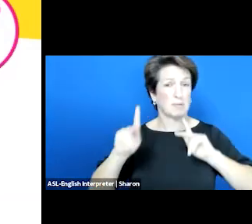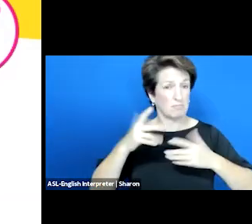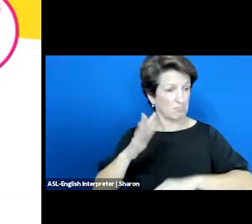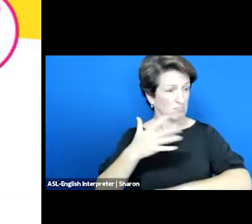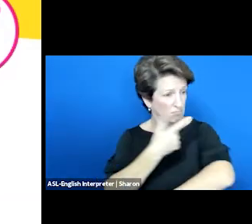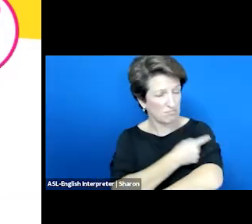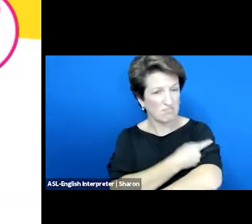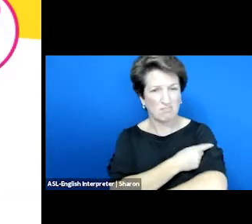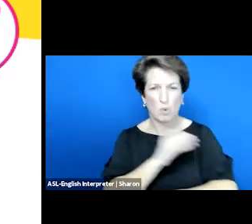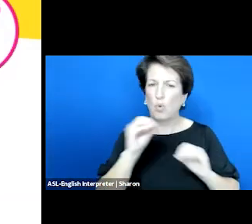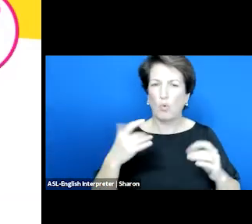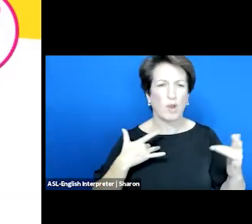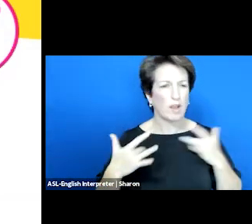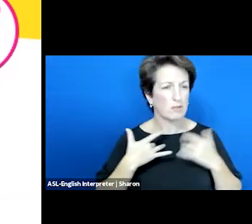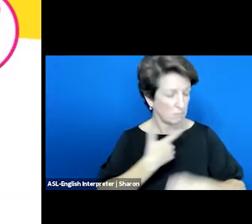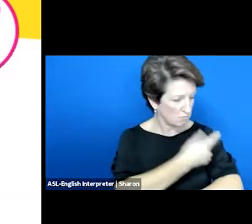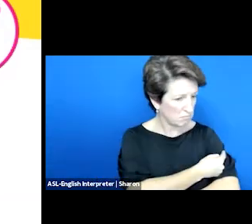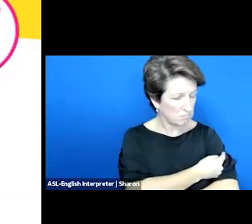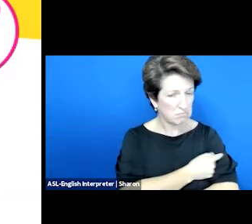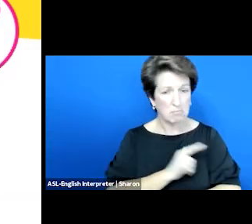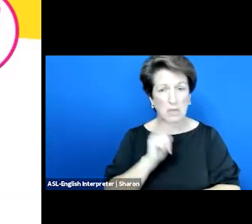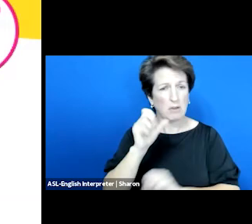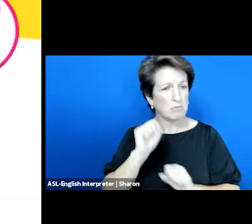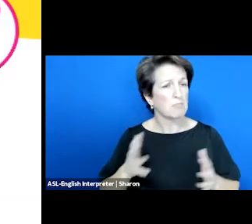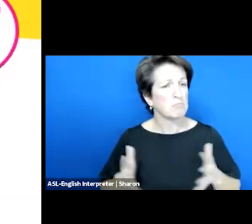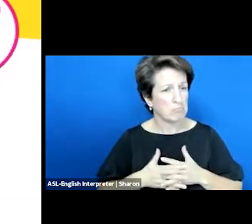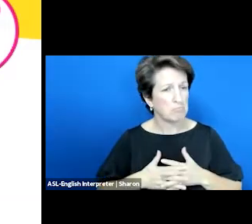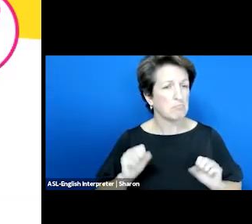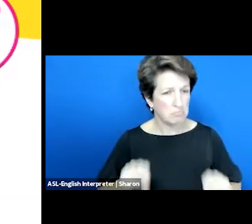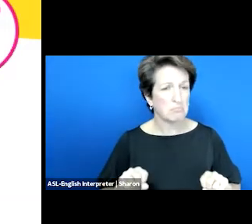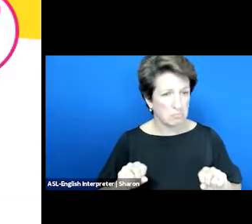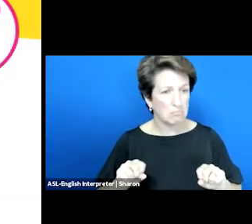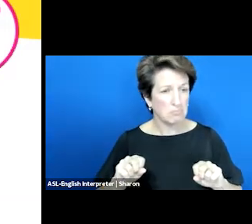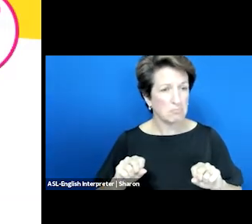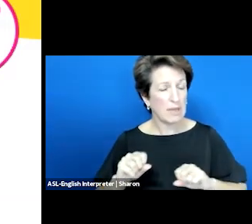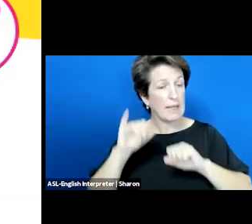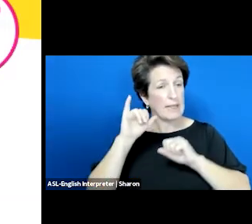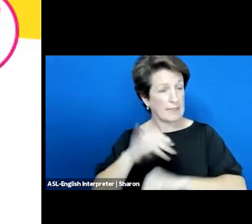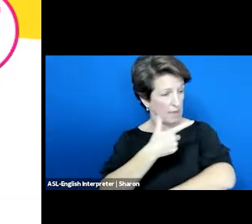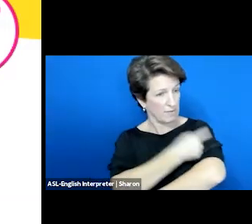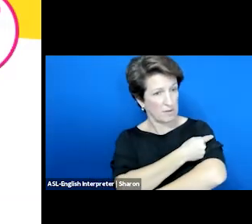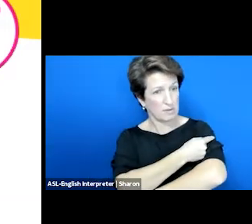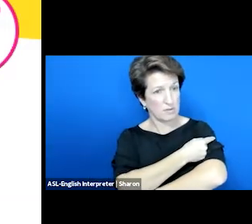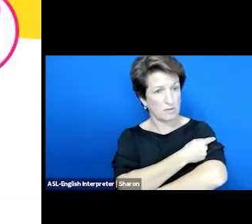There has been a law of information, and I'm here to tell you straight forward that there is no impact on fertility after having the COVID 19 vaccine. After about